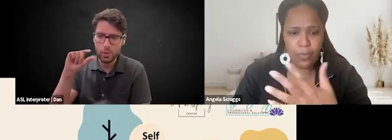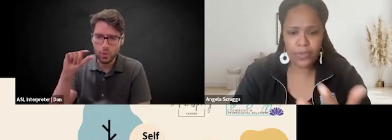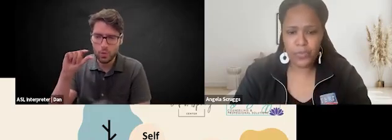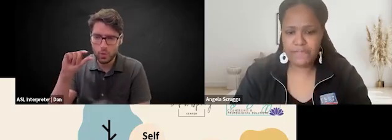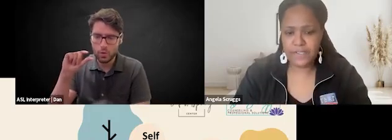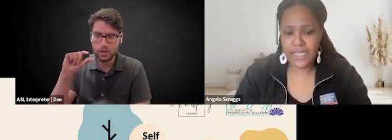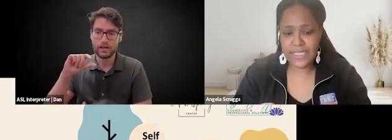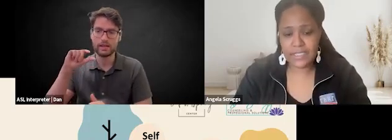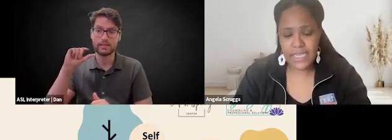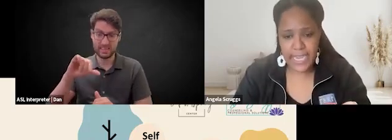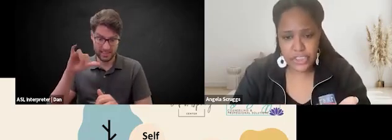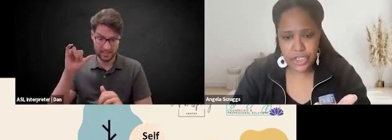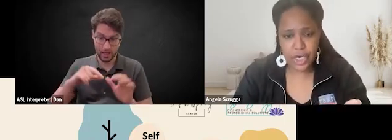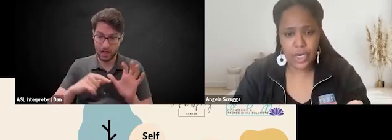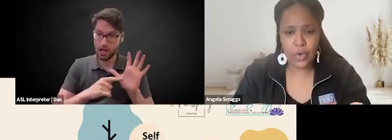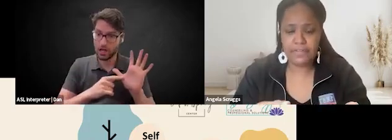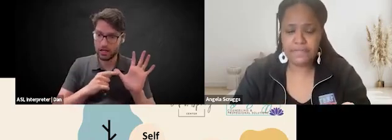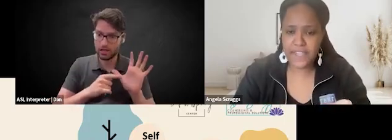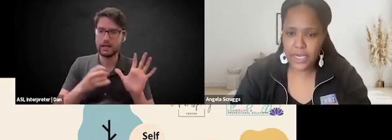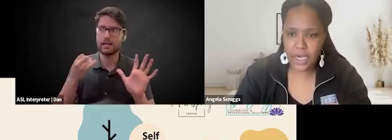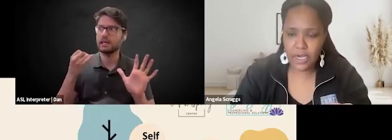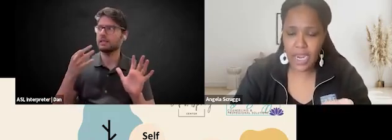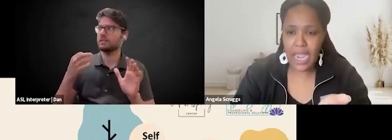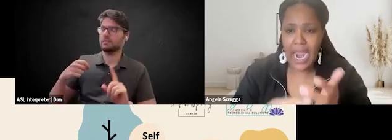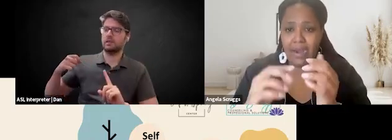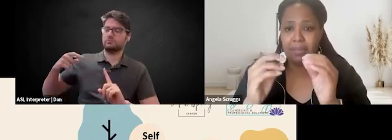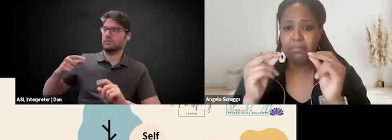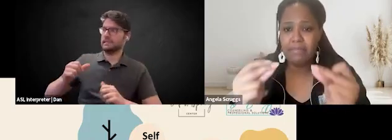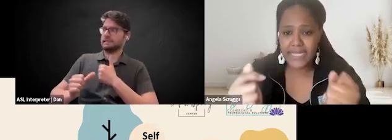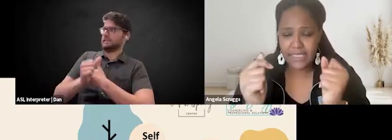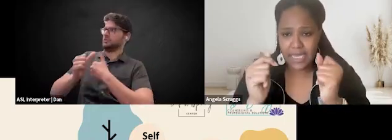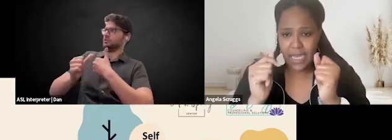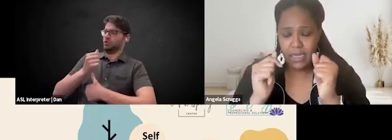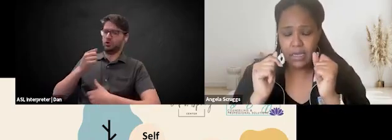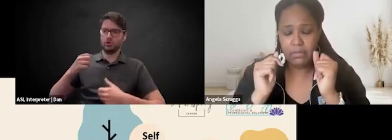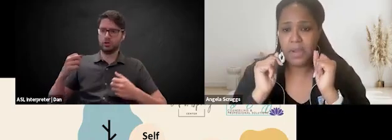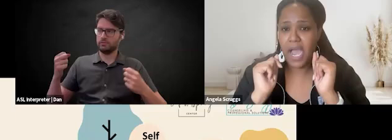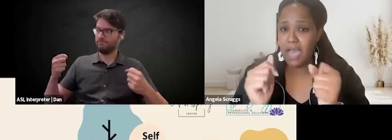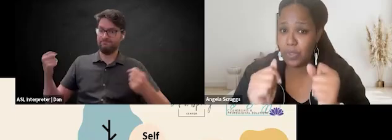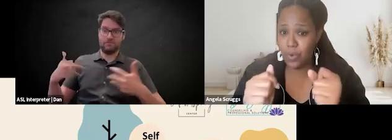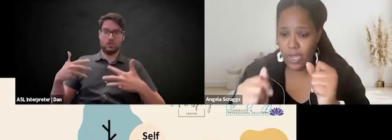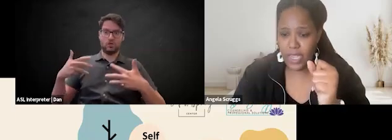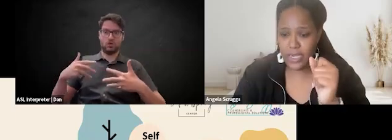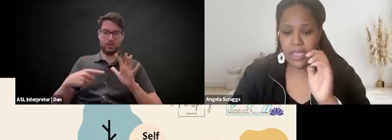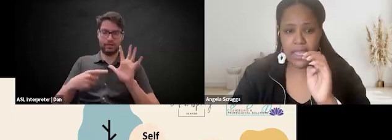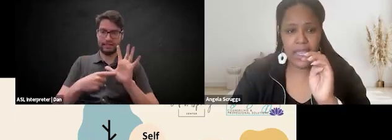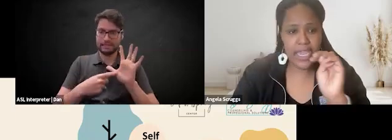when we feel like it's danger or fear, our amygdala pops on.